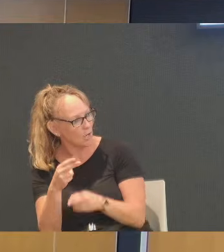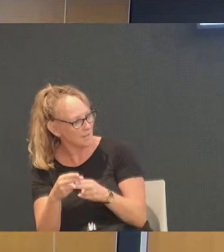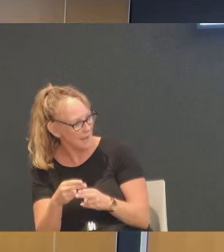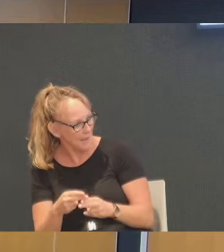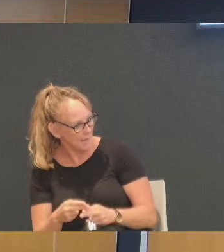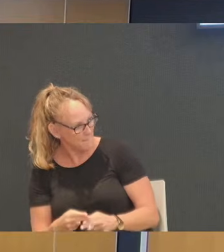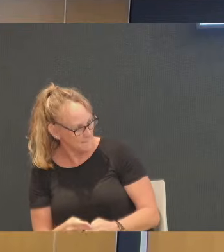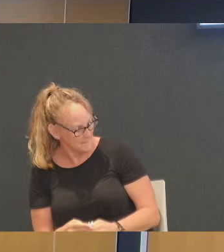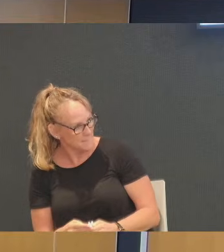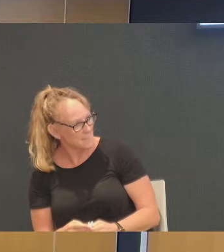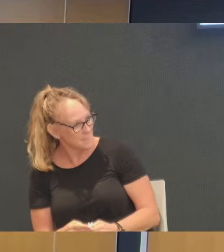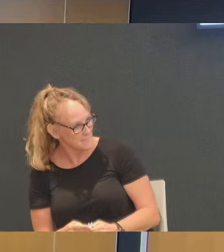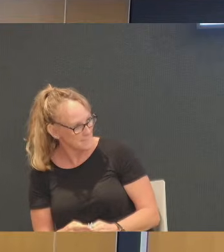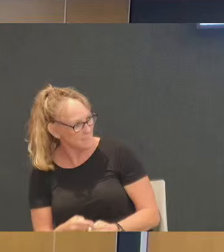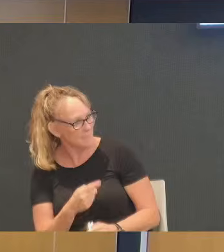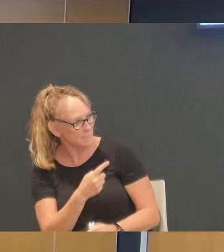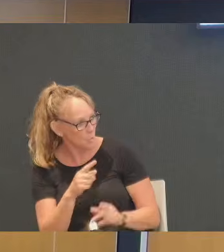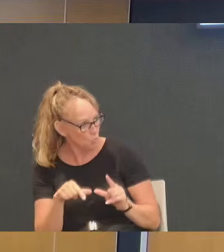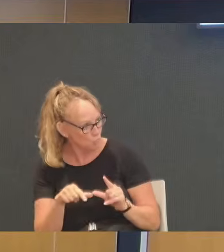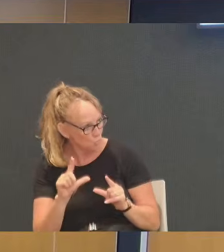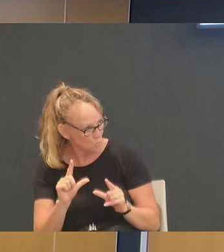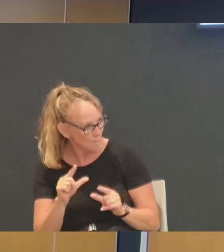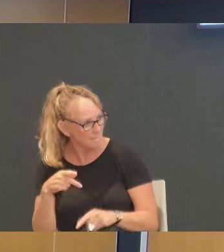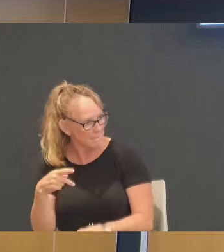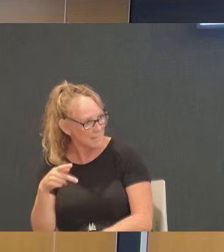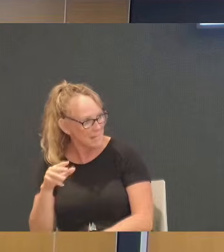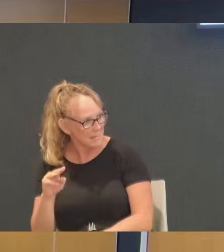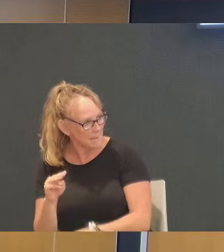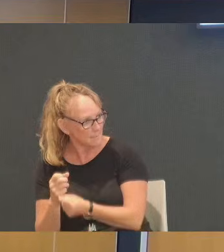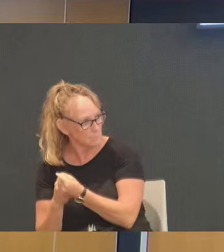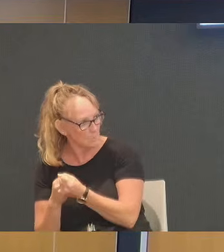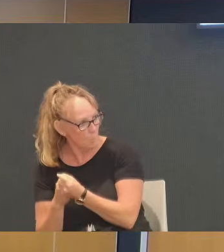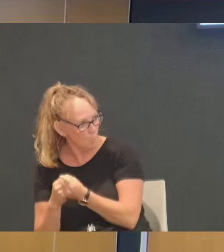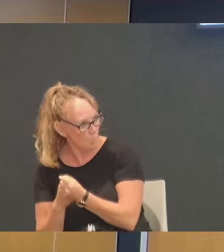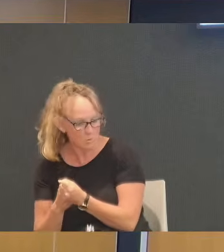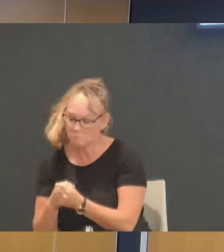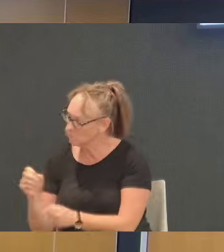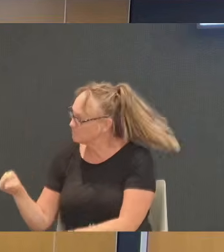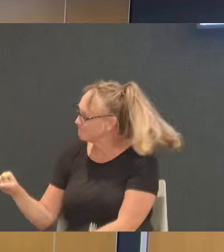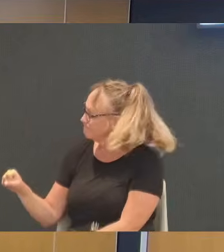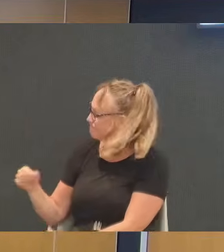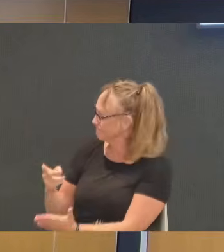the descript renewal for PM and support for the video. Yeah. So and you could get it back. Yes,